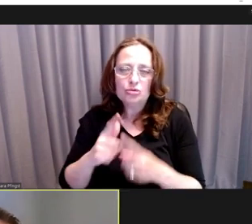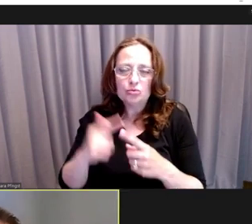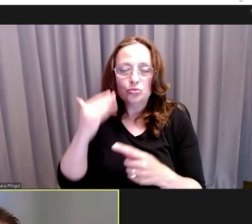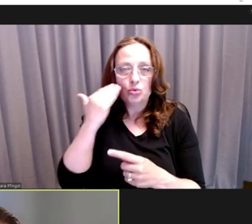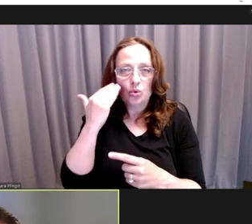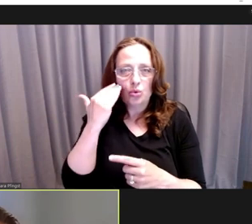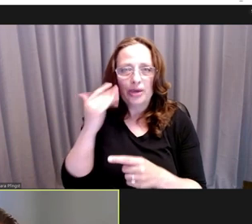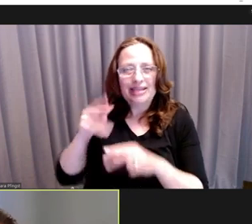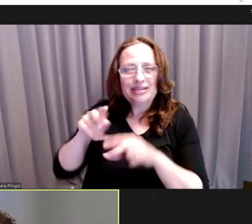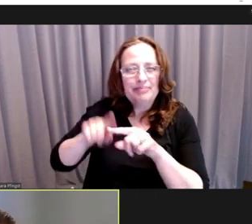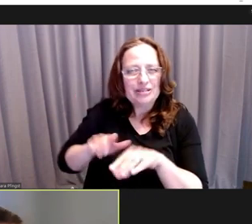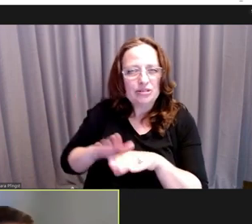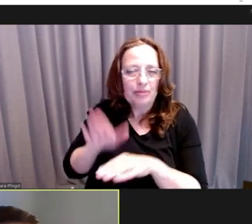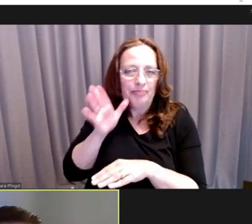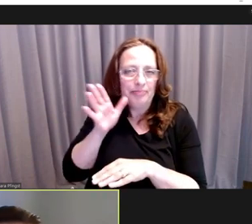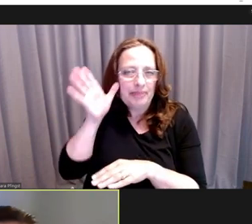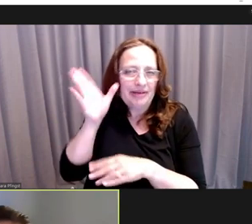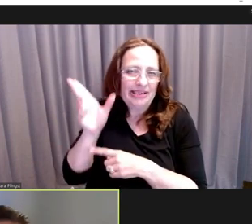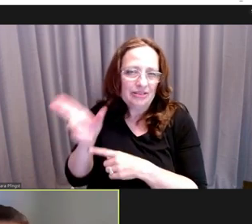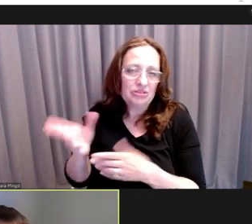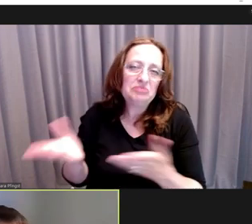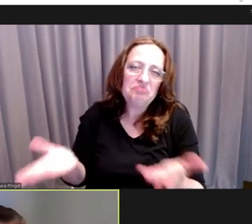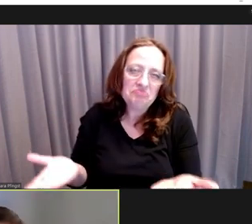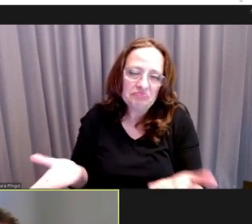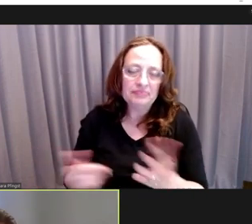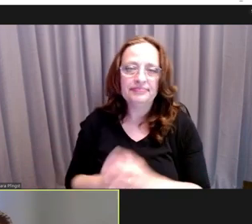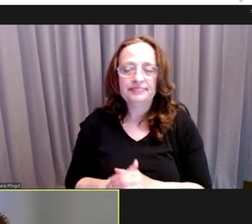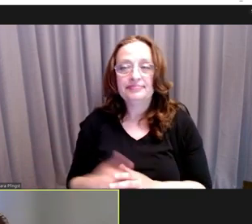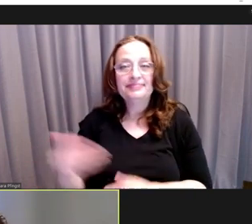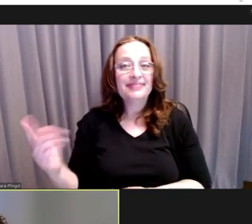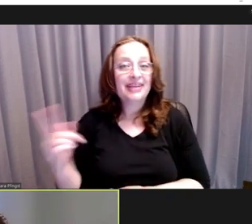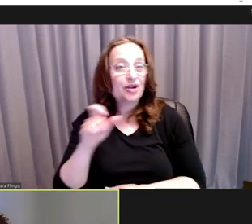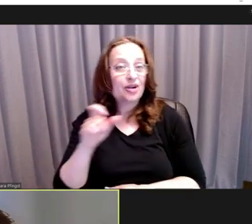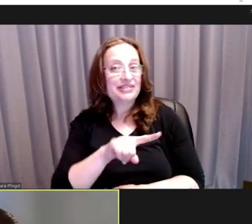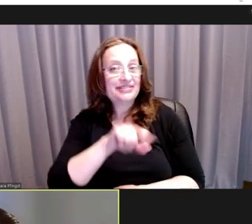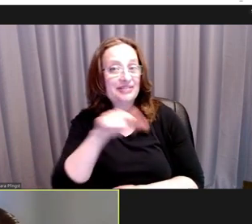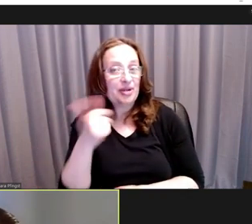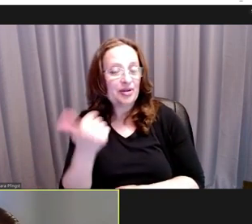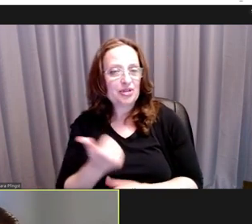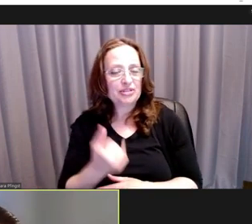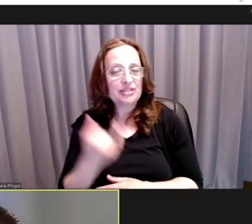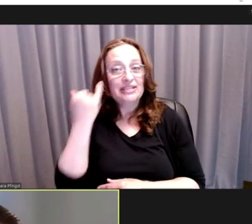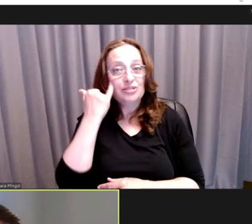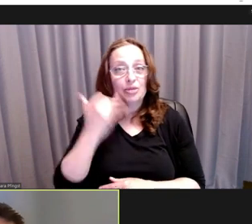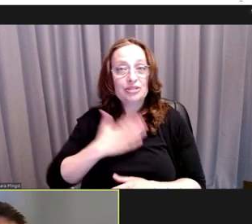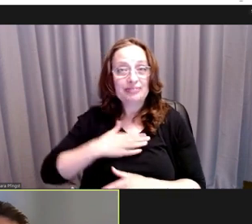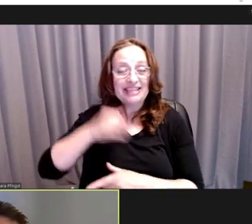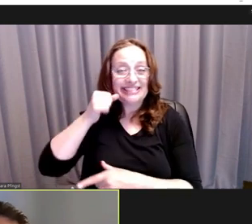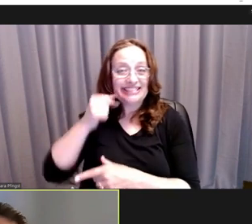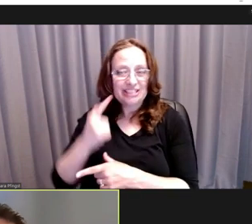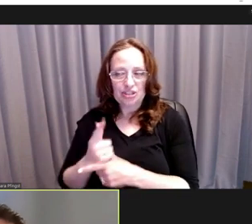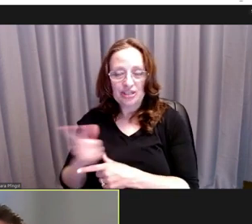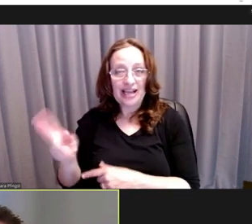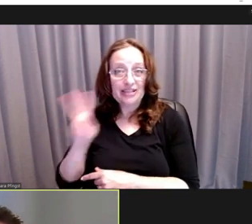So here's another question. If my sister just had twins, one failed her hearing test,